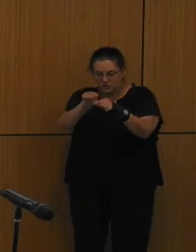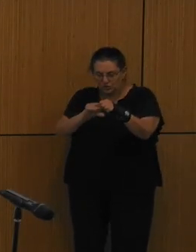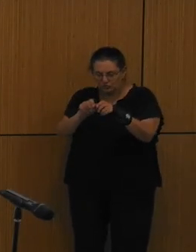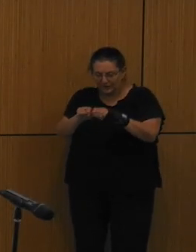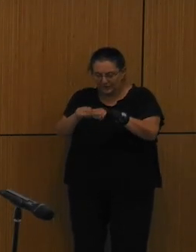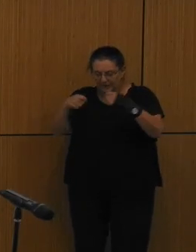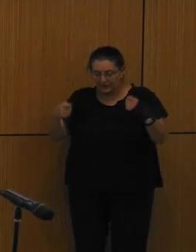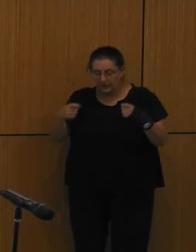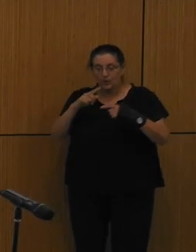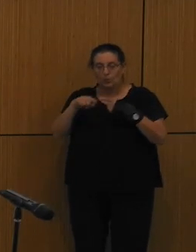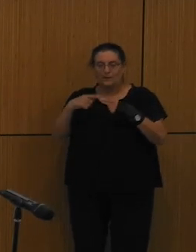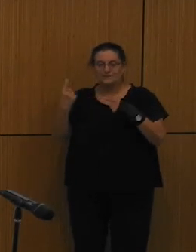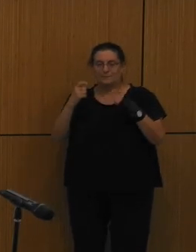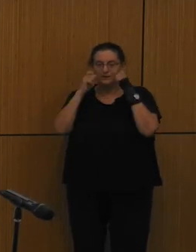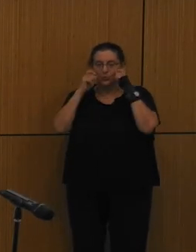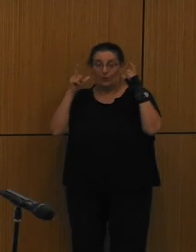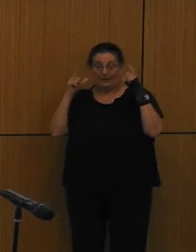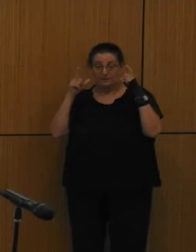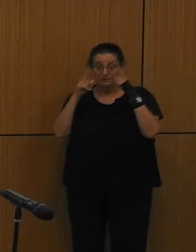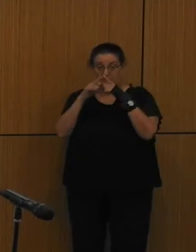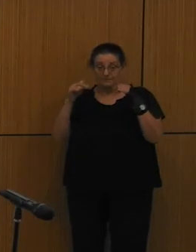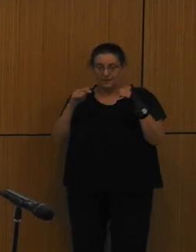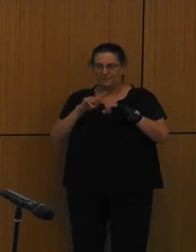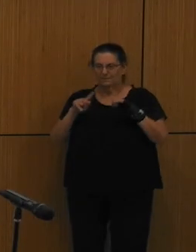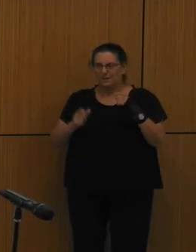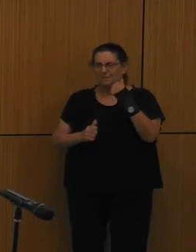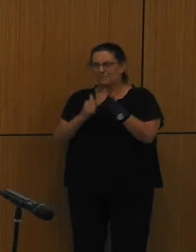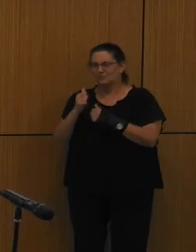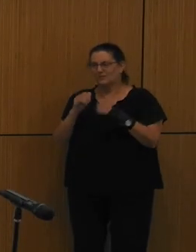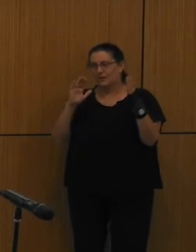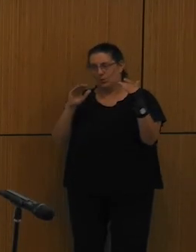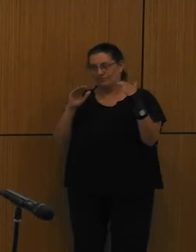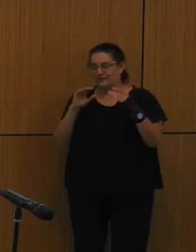But hopefully most of us are not experiencing that in our lifetimes.